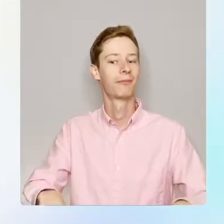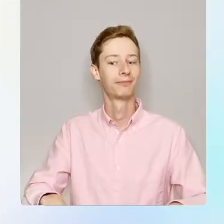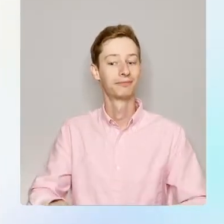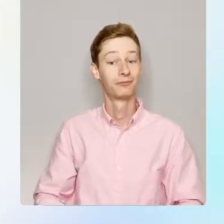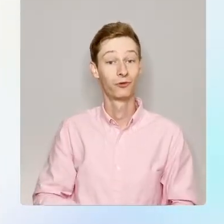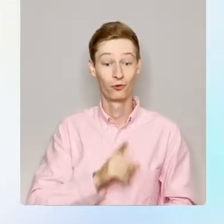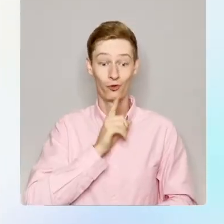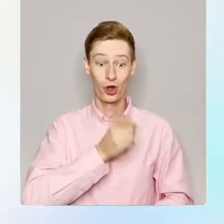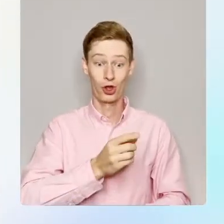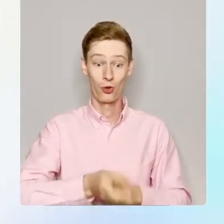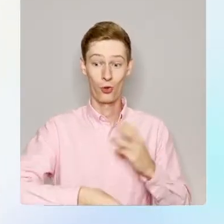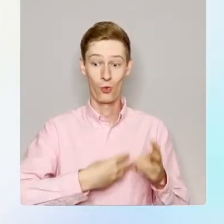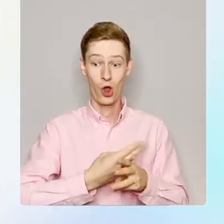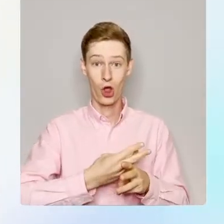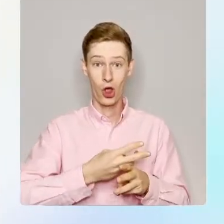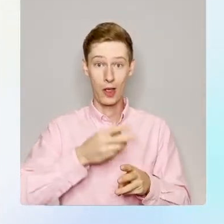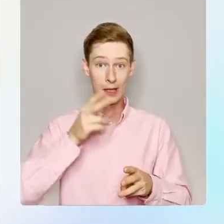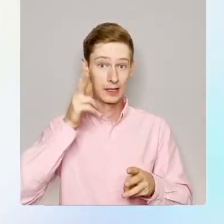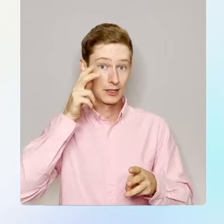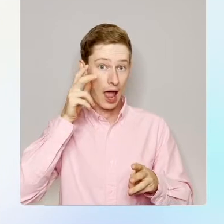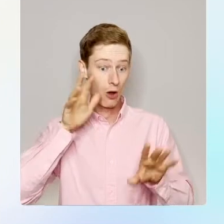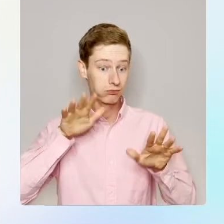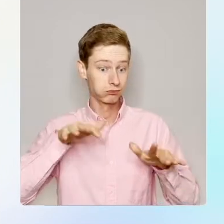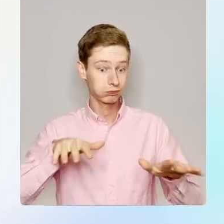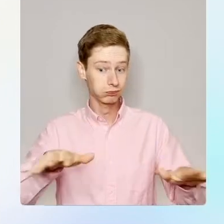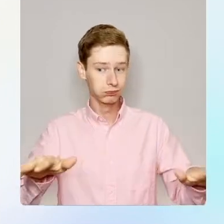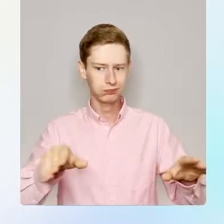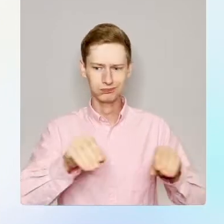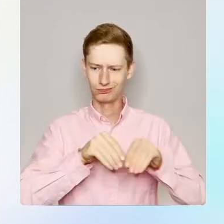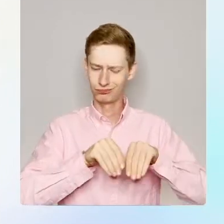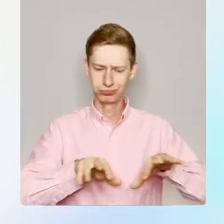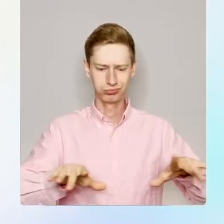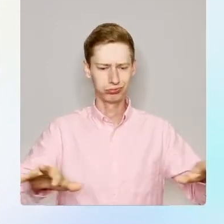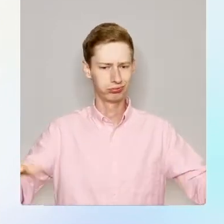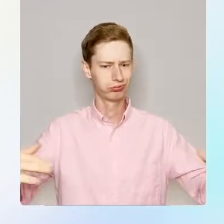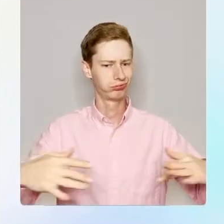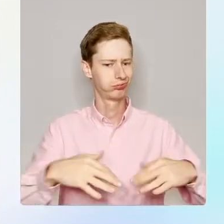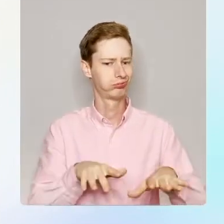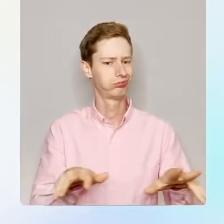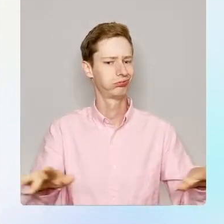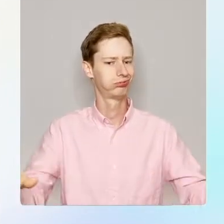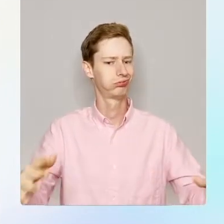sound waves spread out from a source similar to how ripples spread across the surface of a swimming pool.